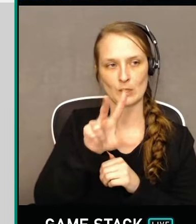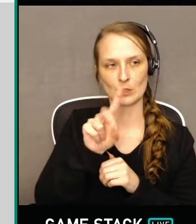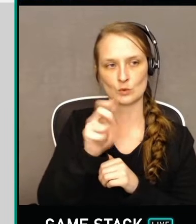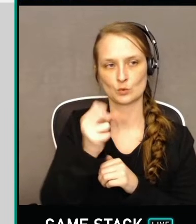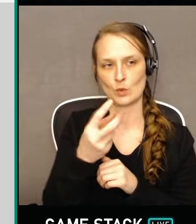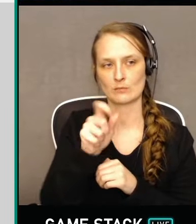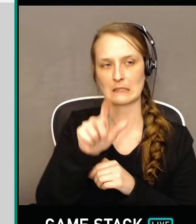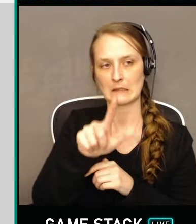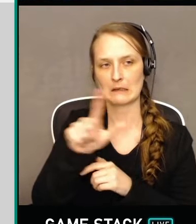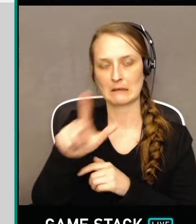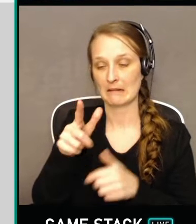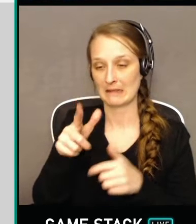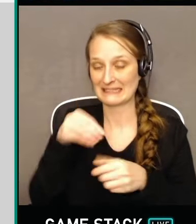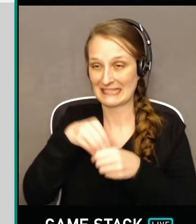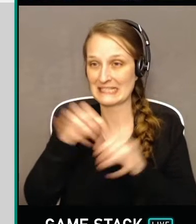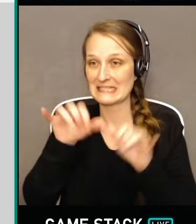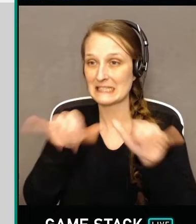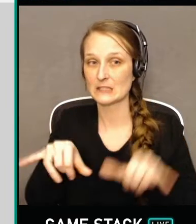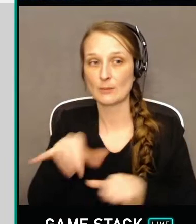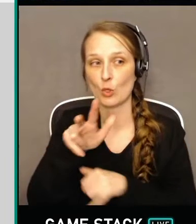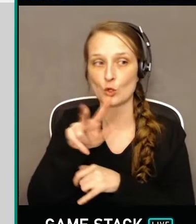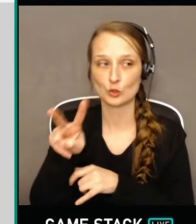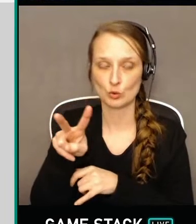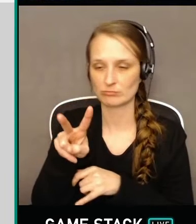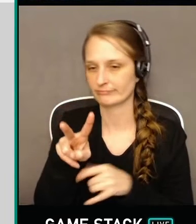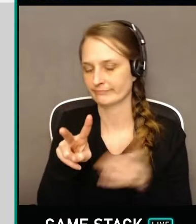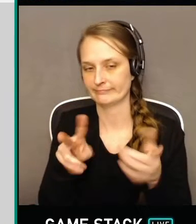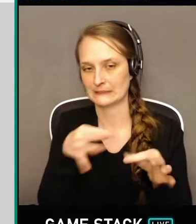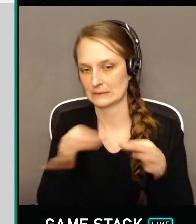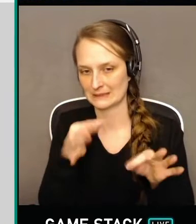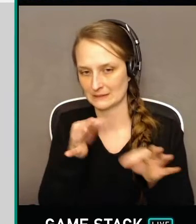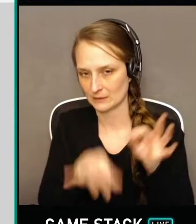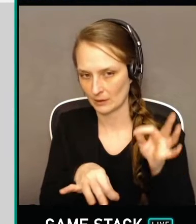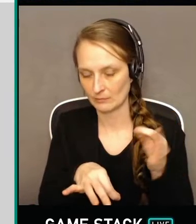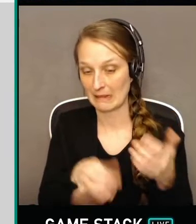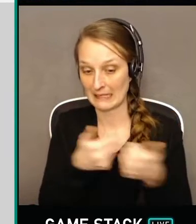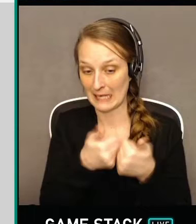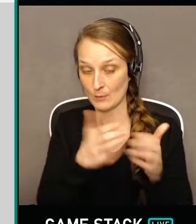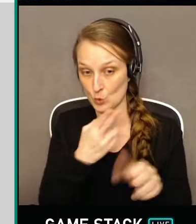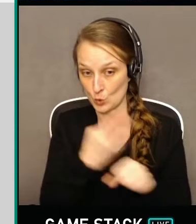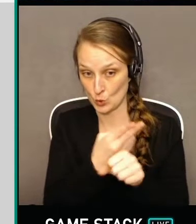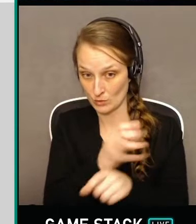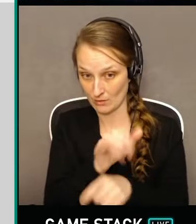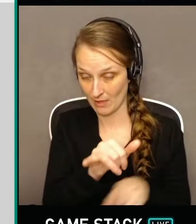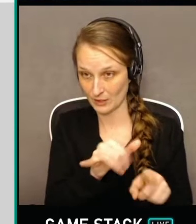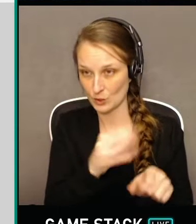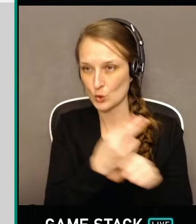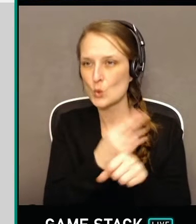The simplest explanation is that games that use DirectX 12 use the functions in this DLL.